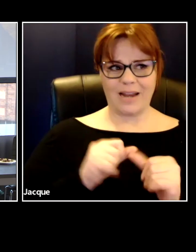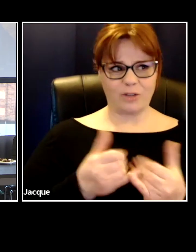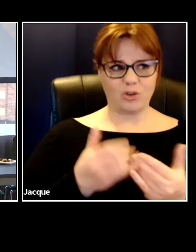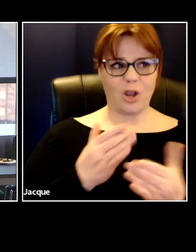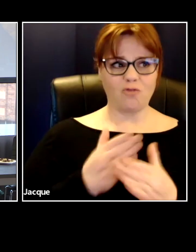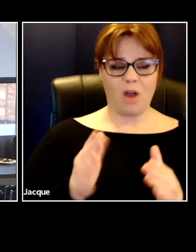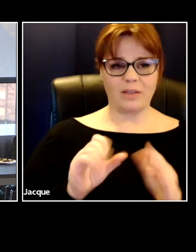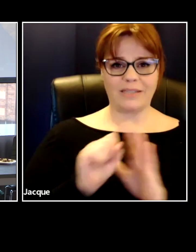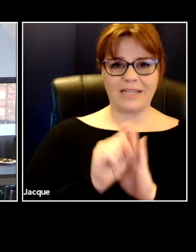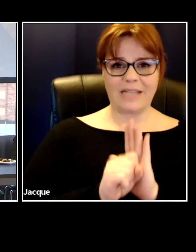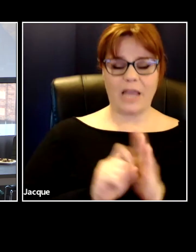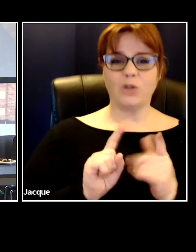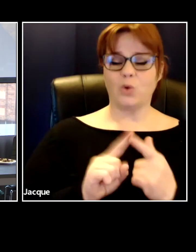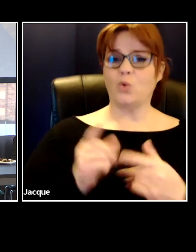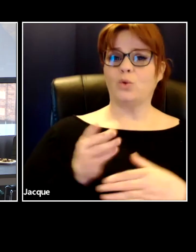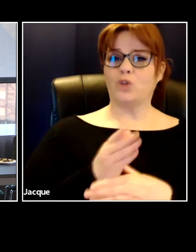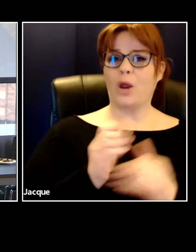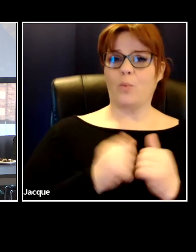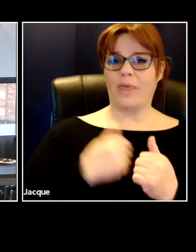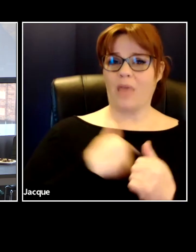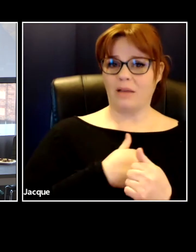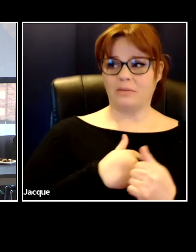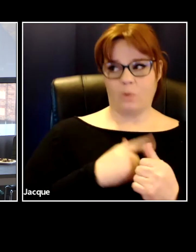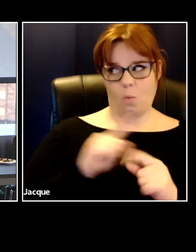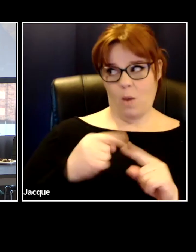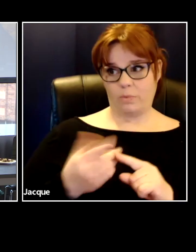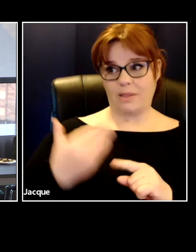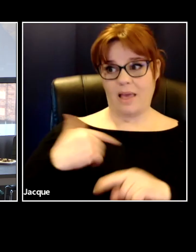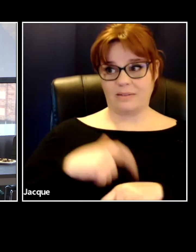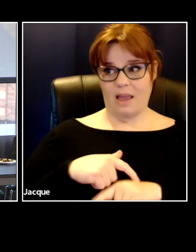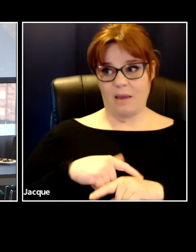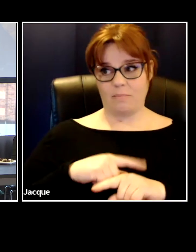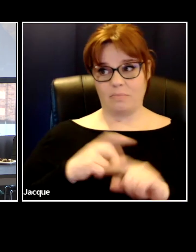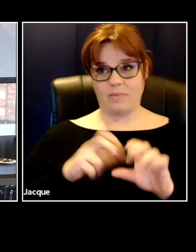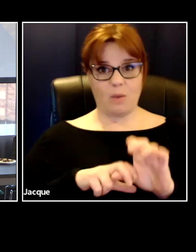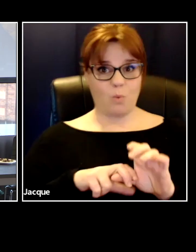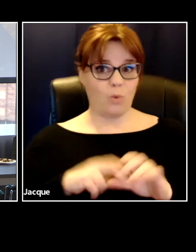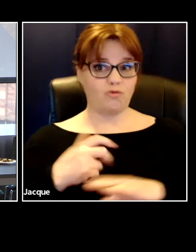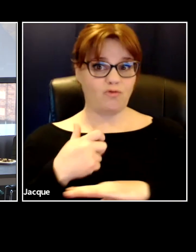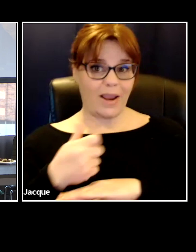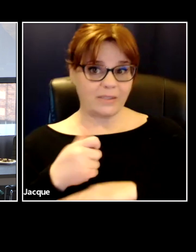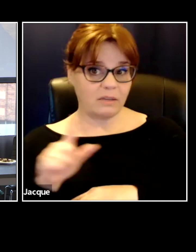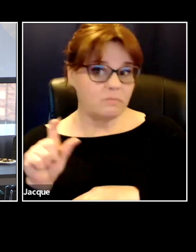uh share with us how when was the last time they rode transit, right? And start to track that. Um